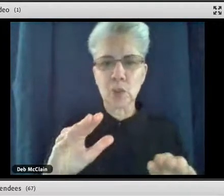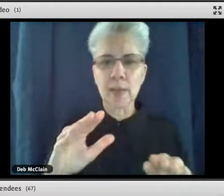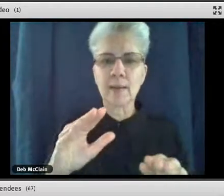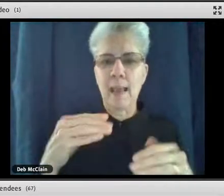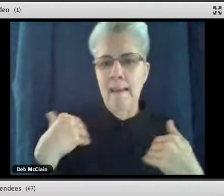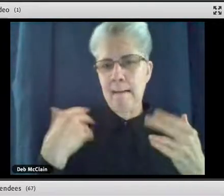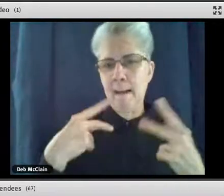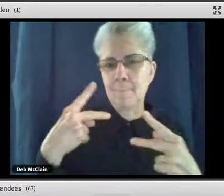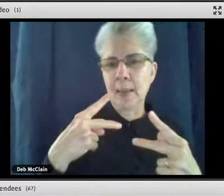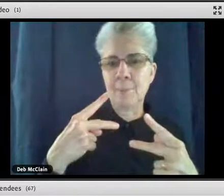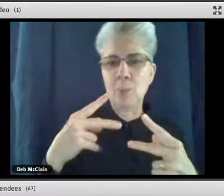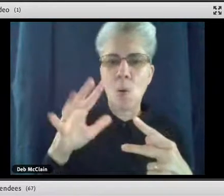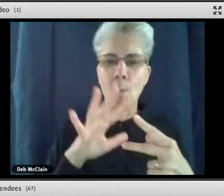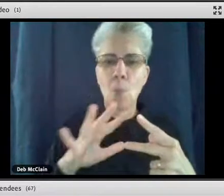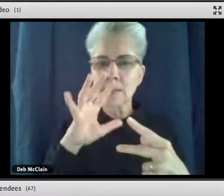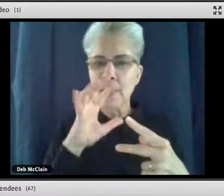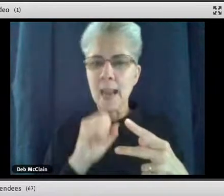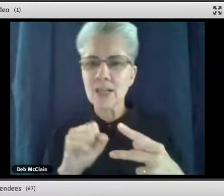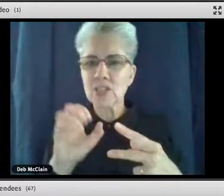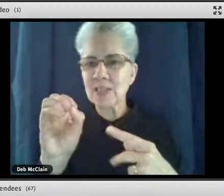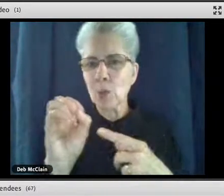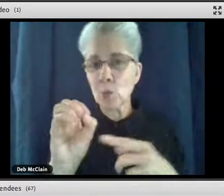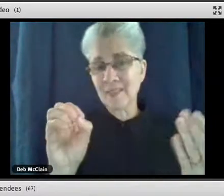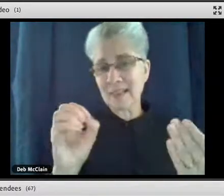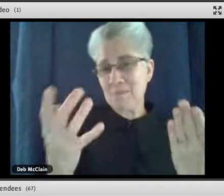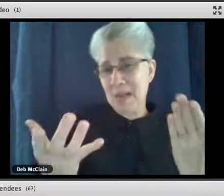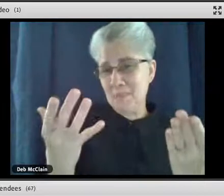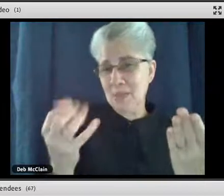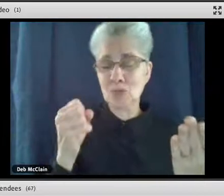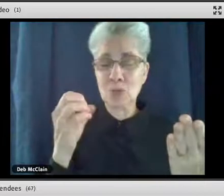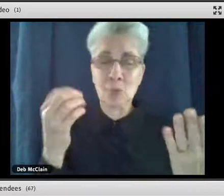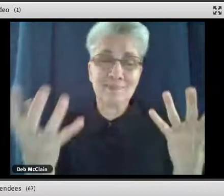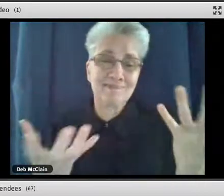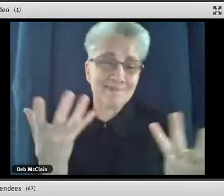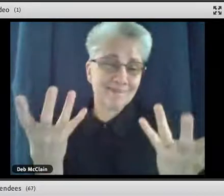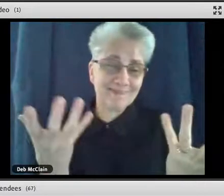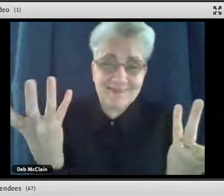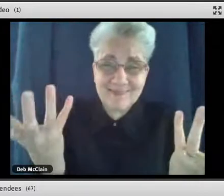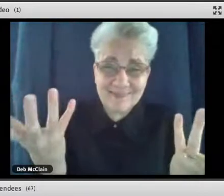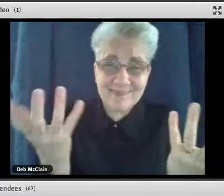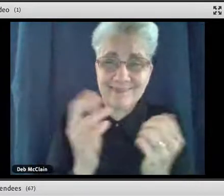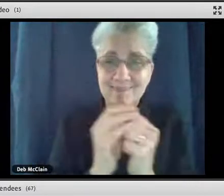So it's just kind of intended for use by children and young people, approximate ages zero-15. Right.